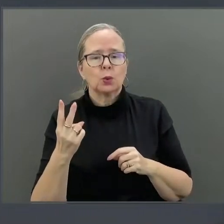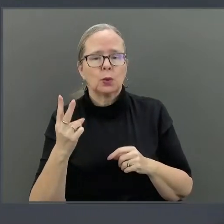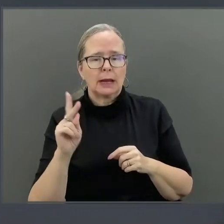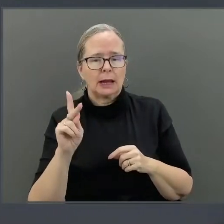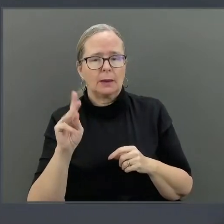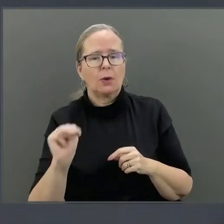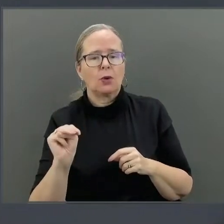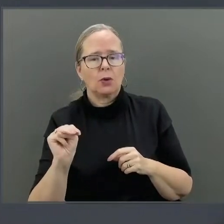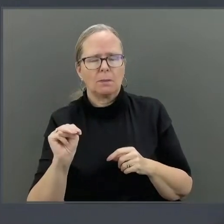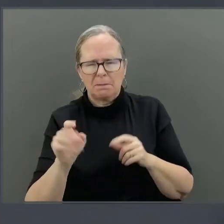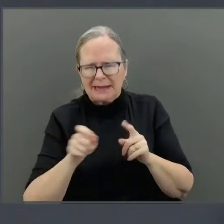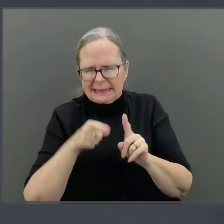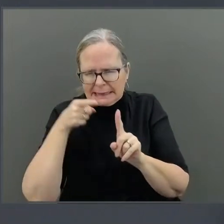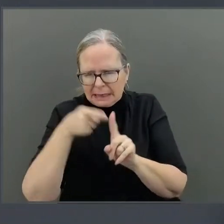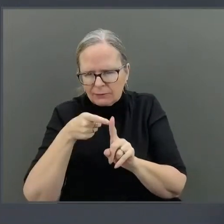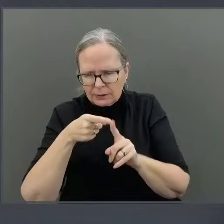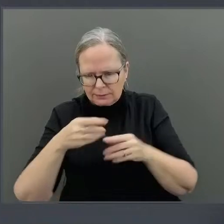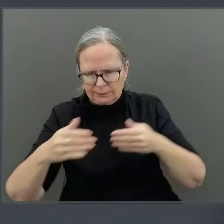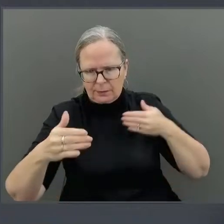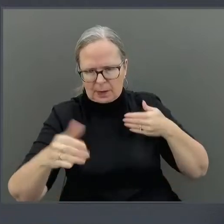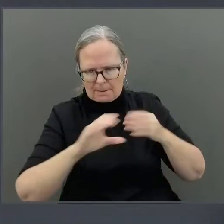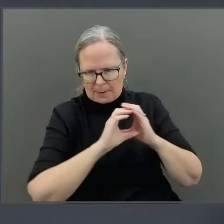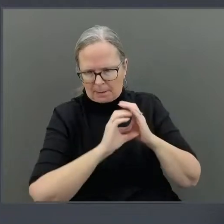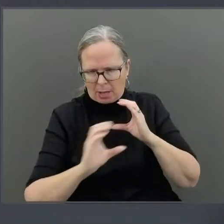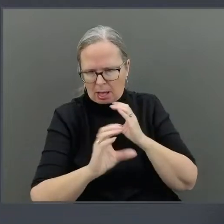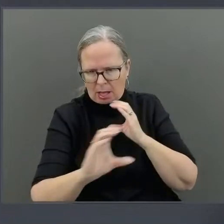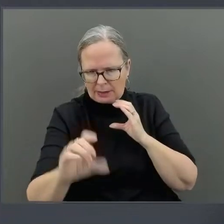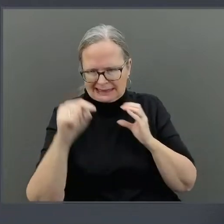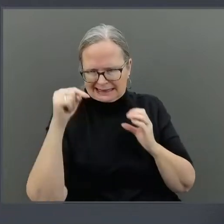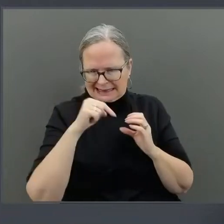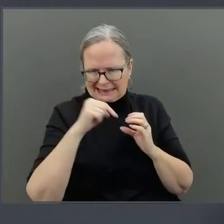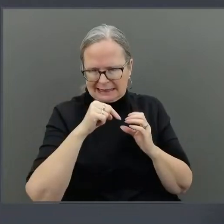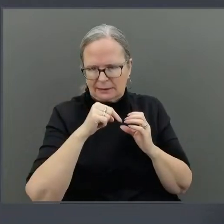Management plan like I said we take a risk-based approach and obviously when we do our review we'll